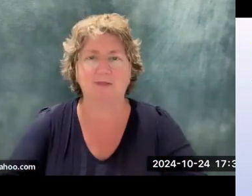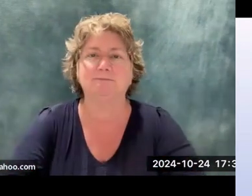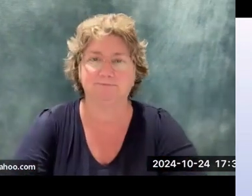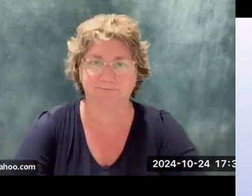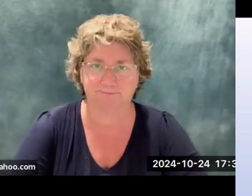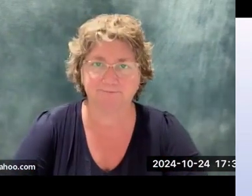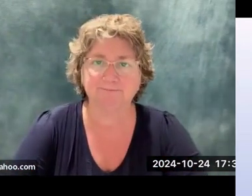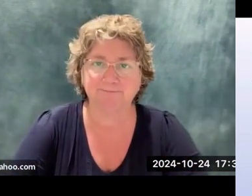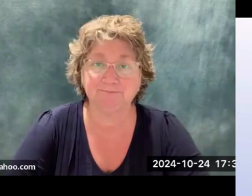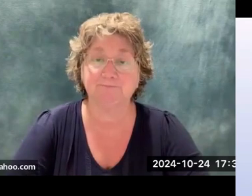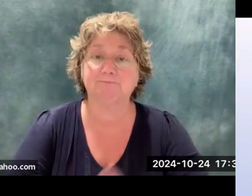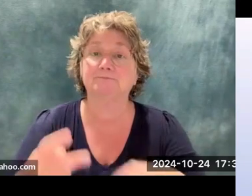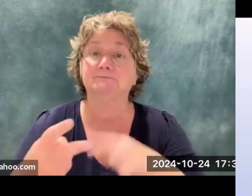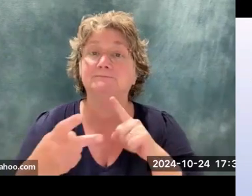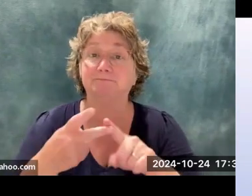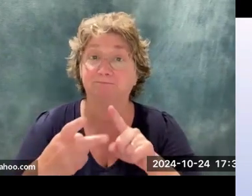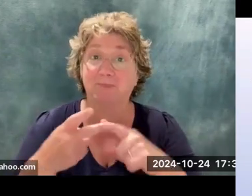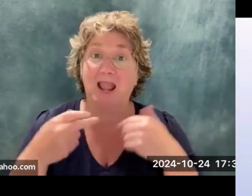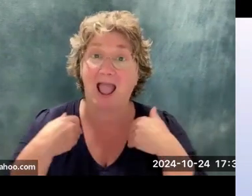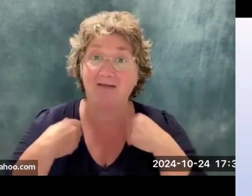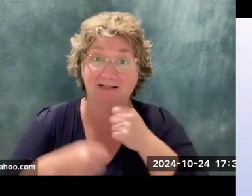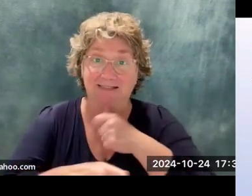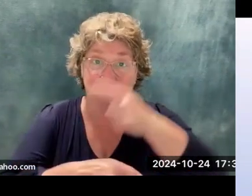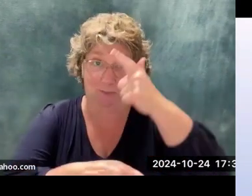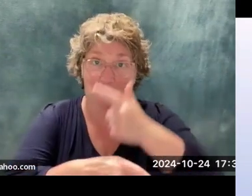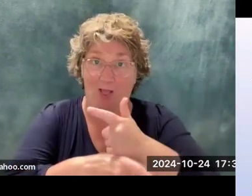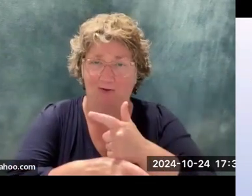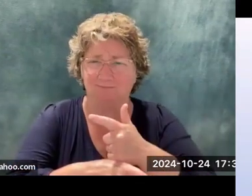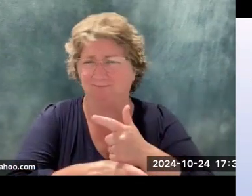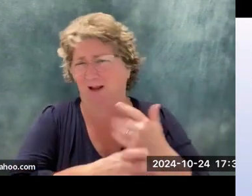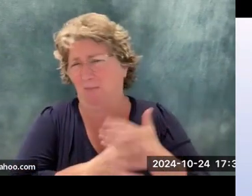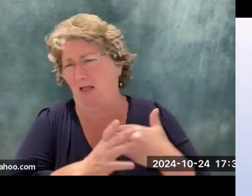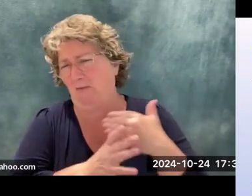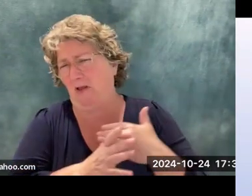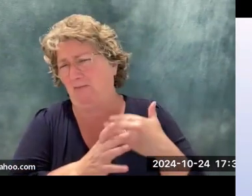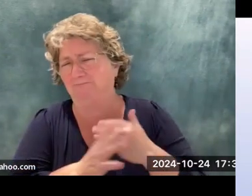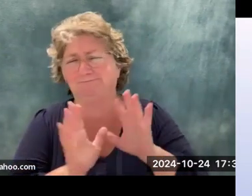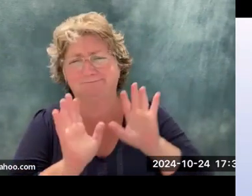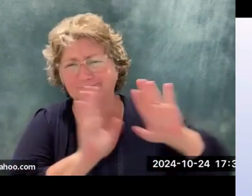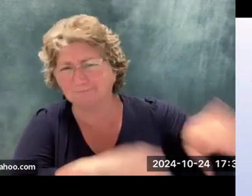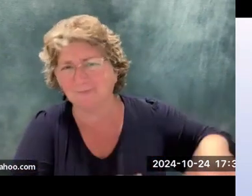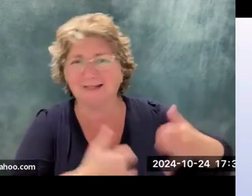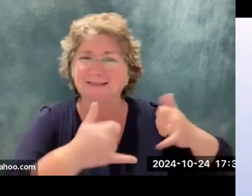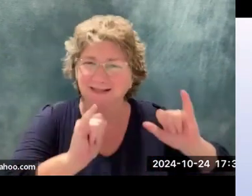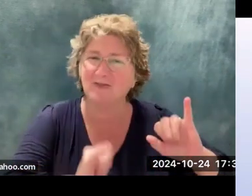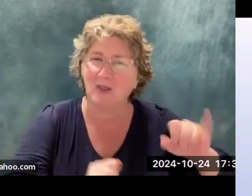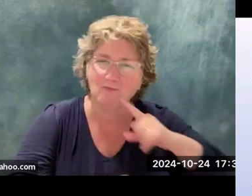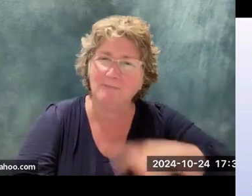Having siblings, even when they drive you crazy, is also very helpful.